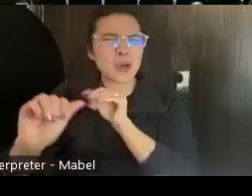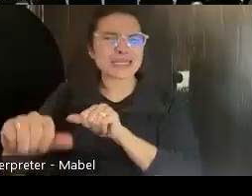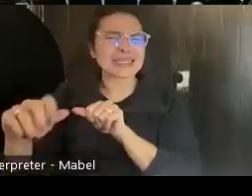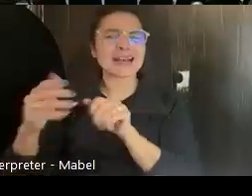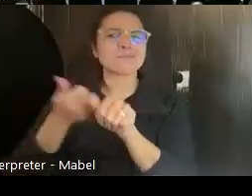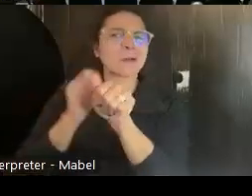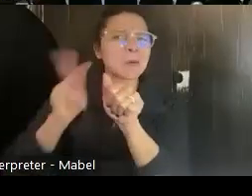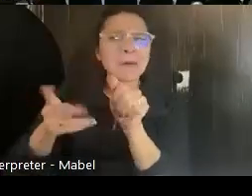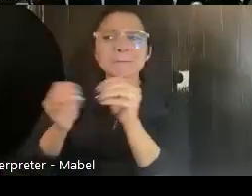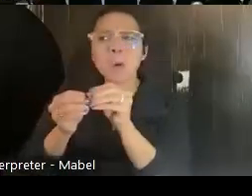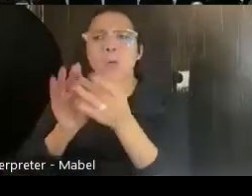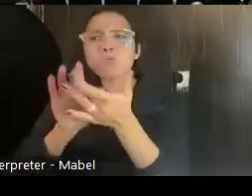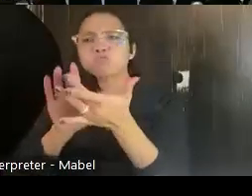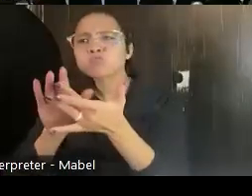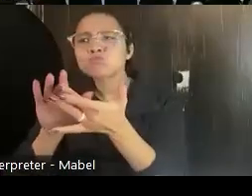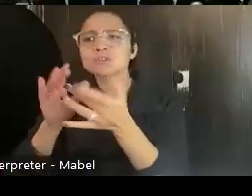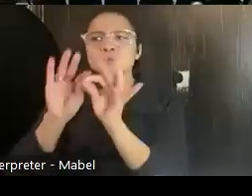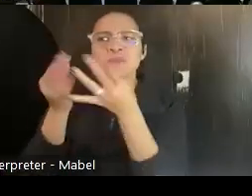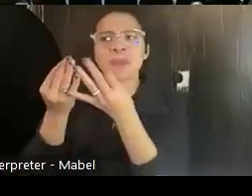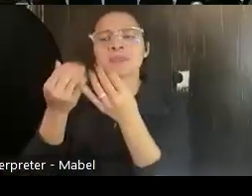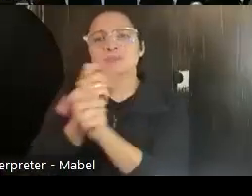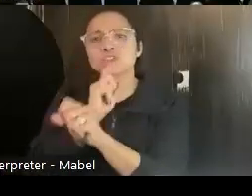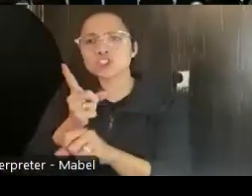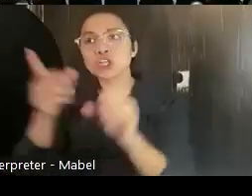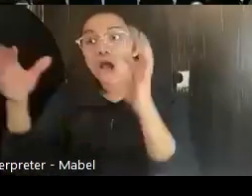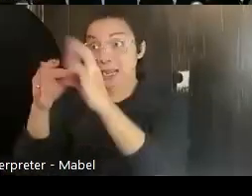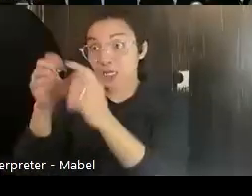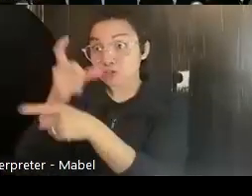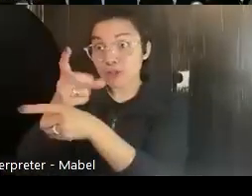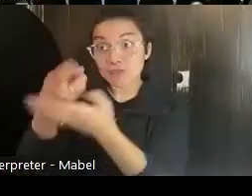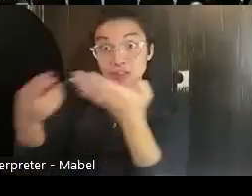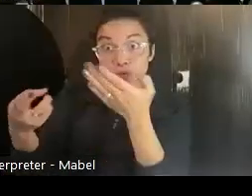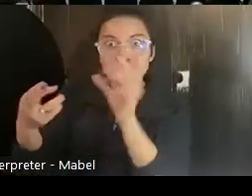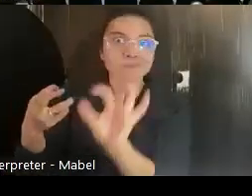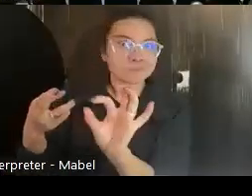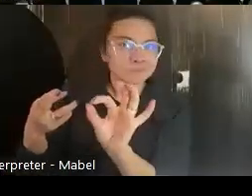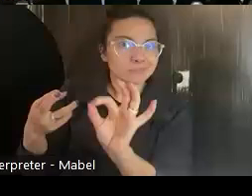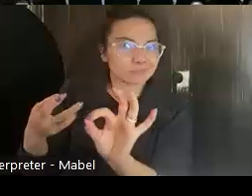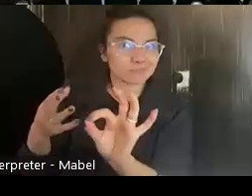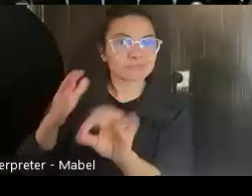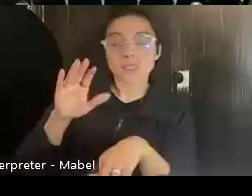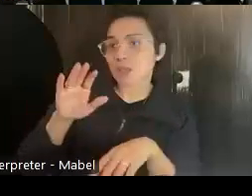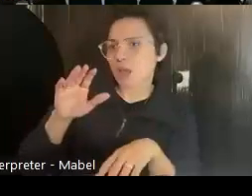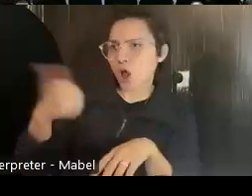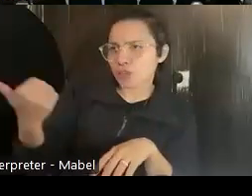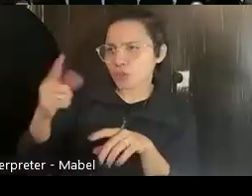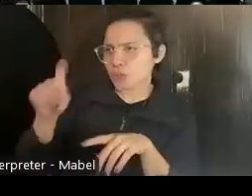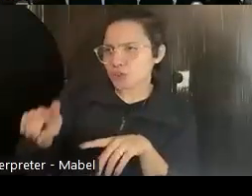they get connected um the other thing that Mike going find out was the fiscal challenges so having